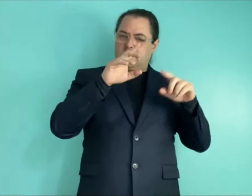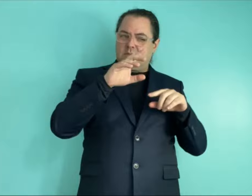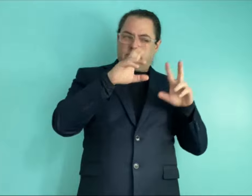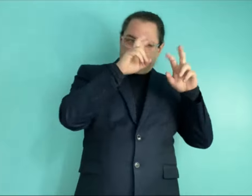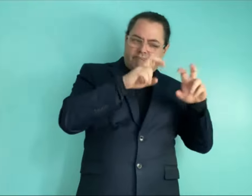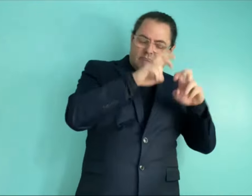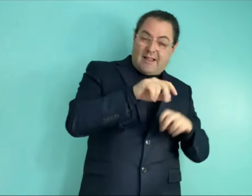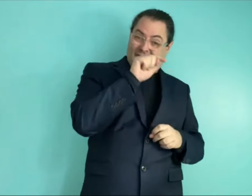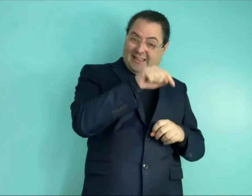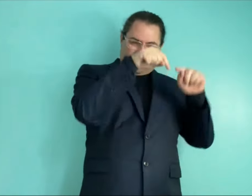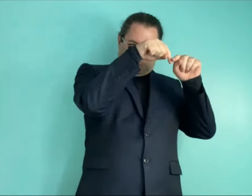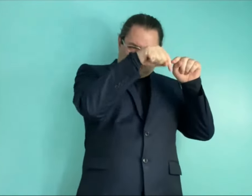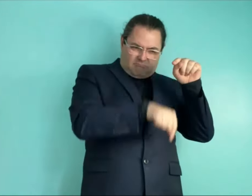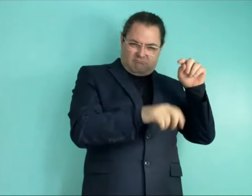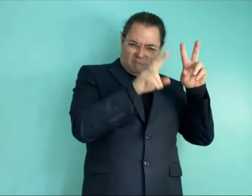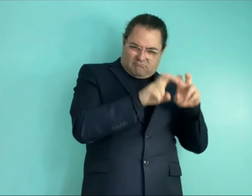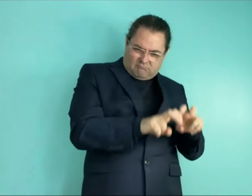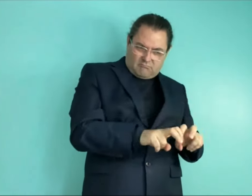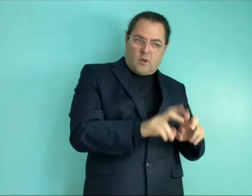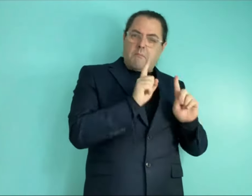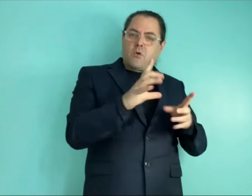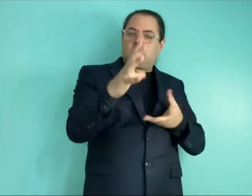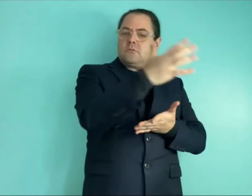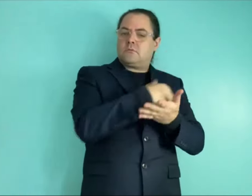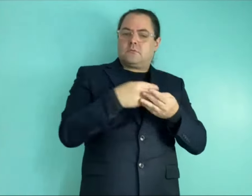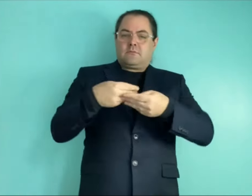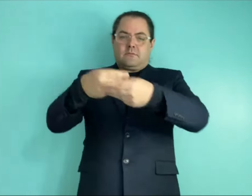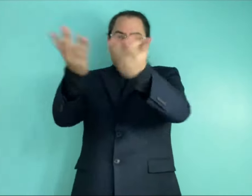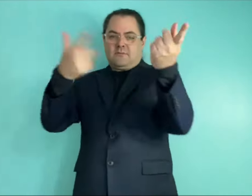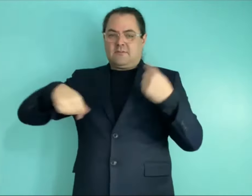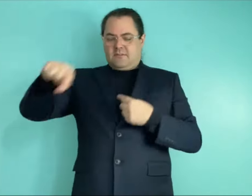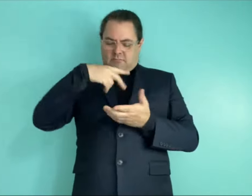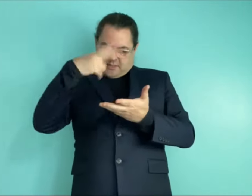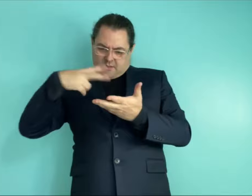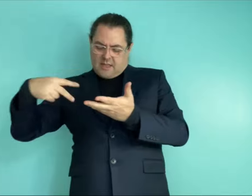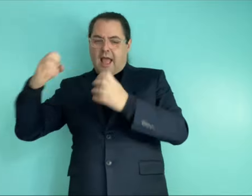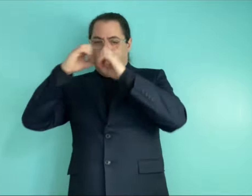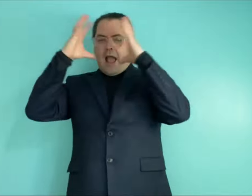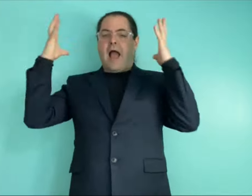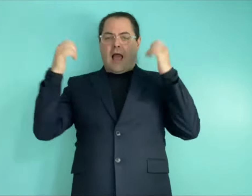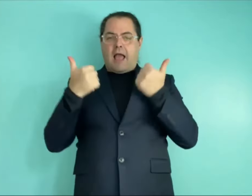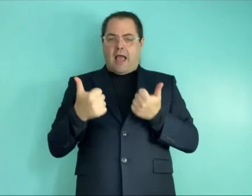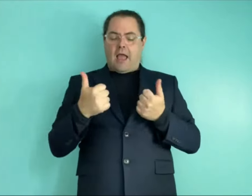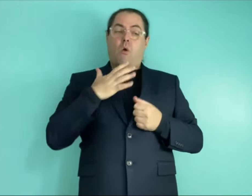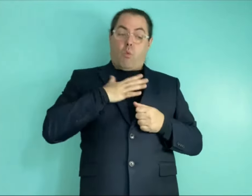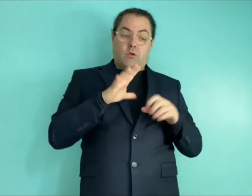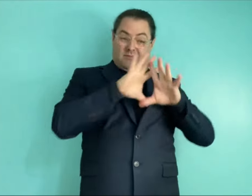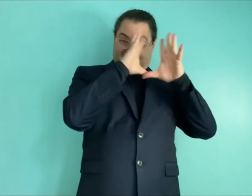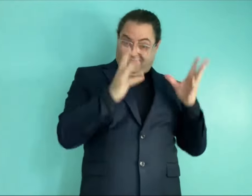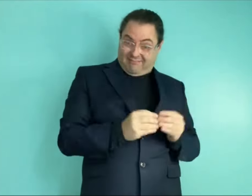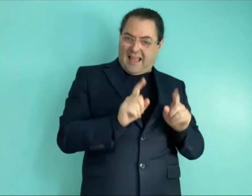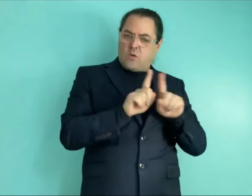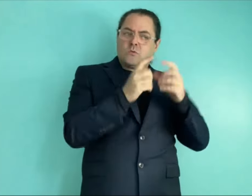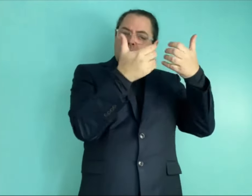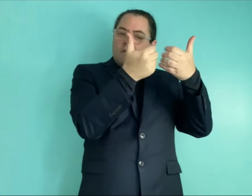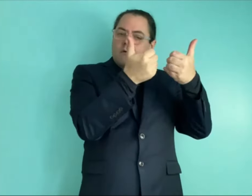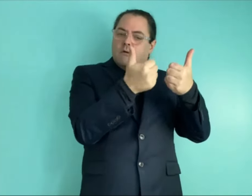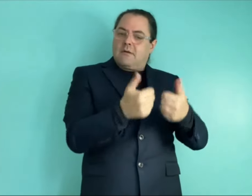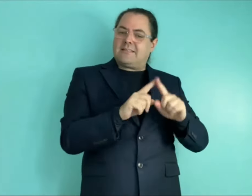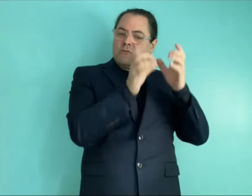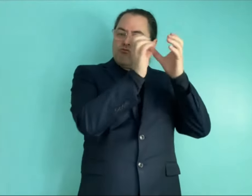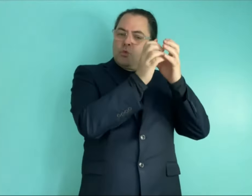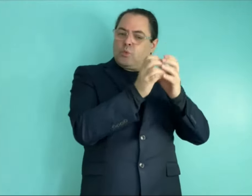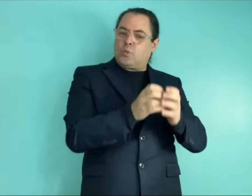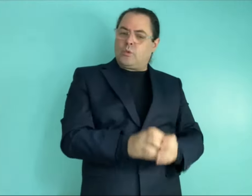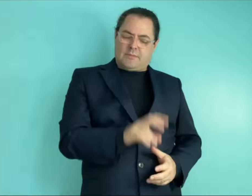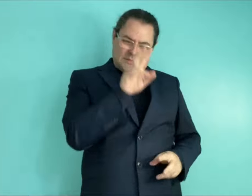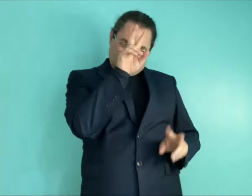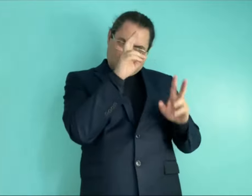correlated. 16:24:40 How many persons with disabilities